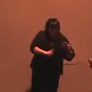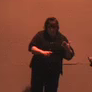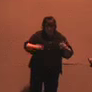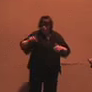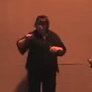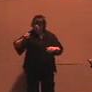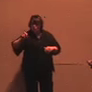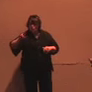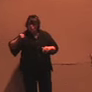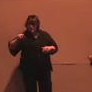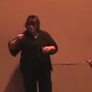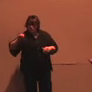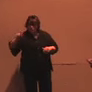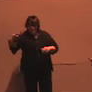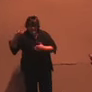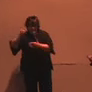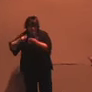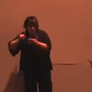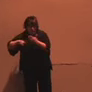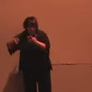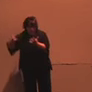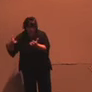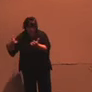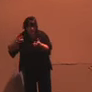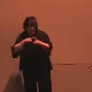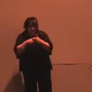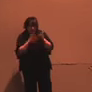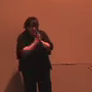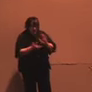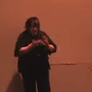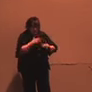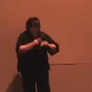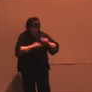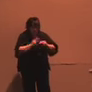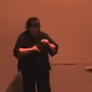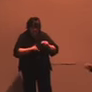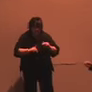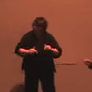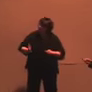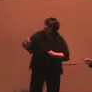And then this is the finishing party.